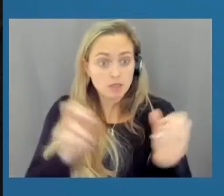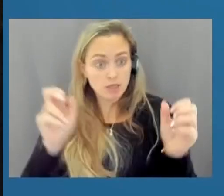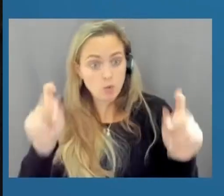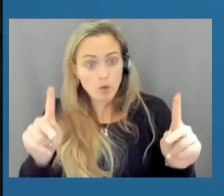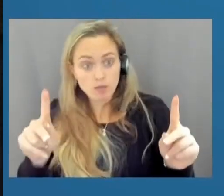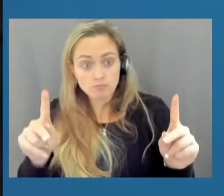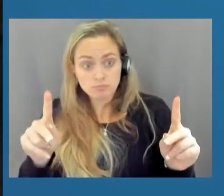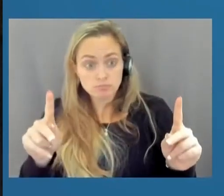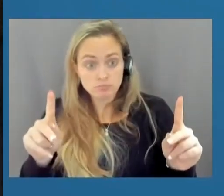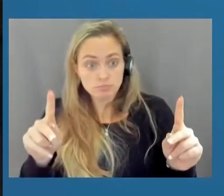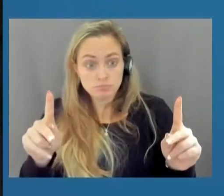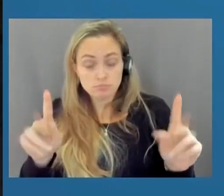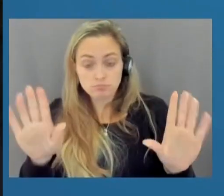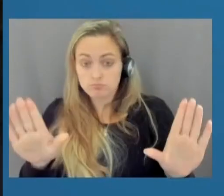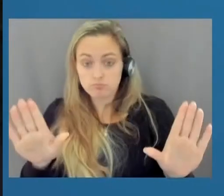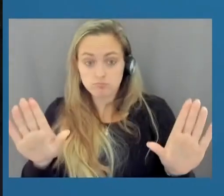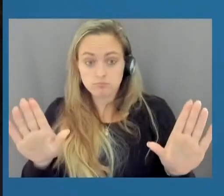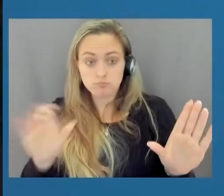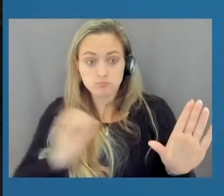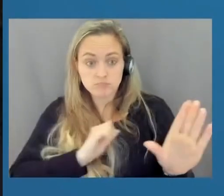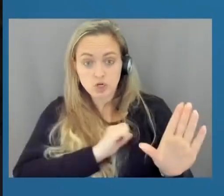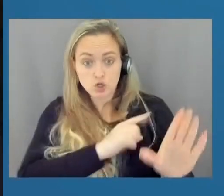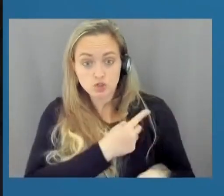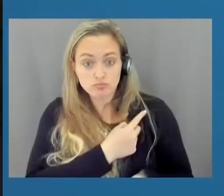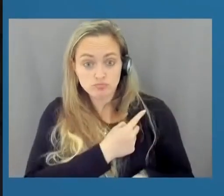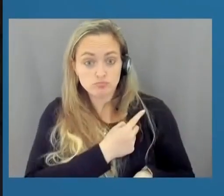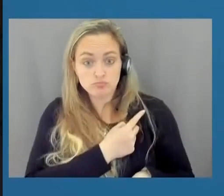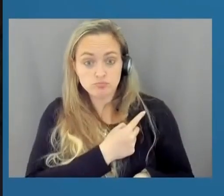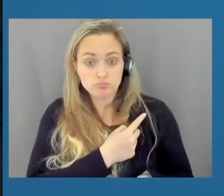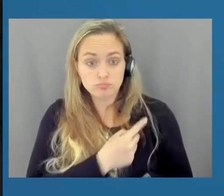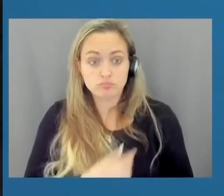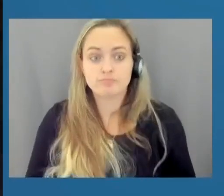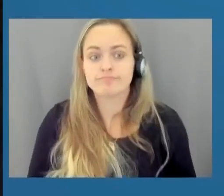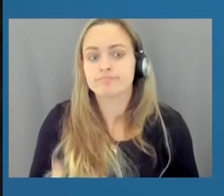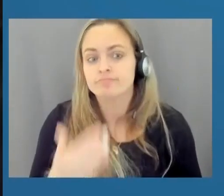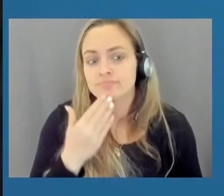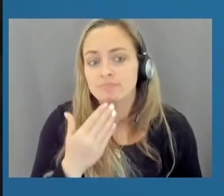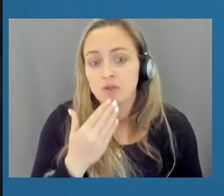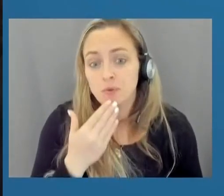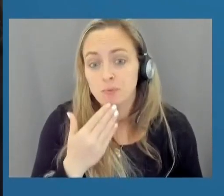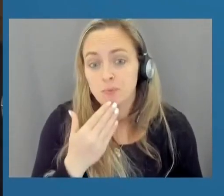All right, I think we have a, uh, senator schedule there. Thank you. uh, thank you,